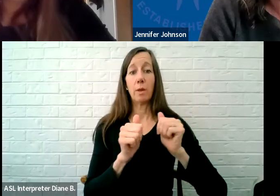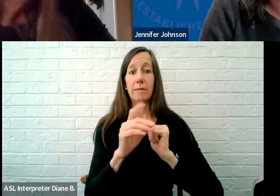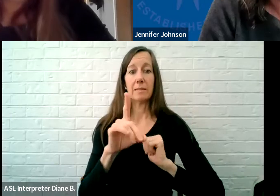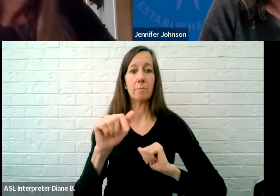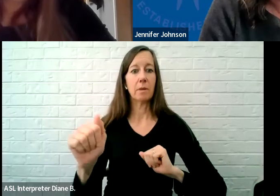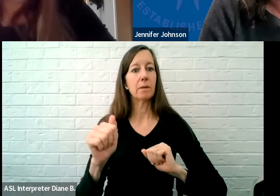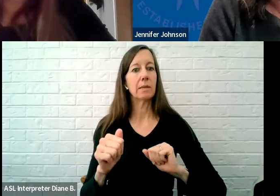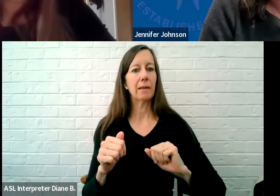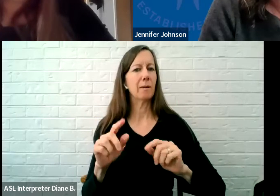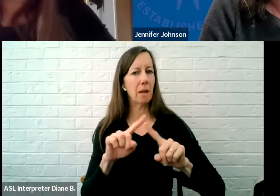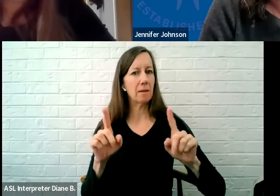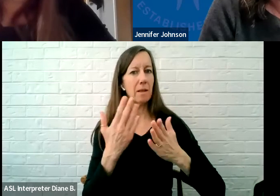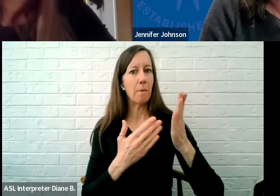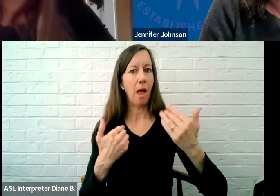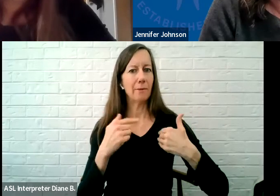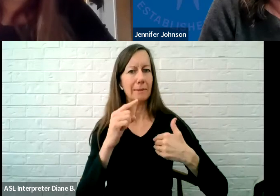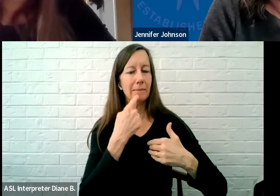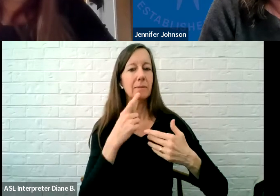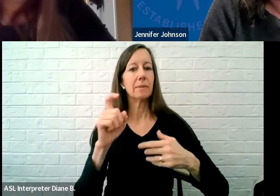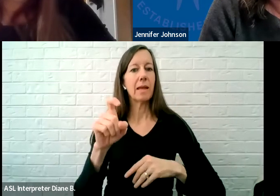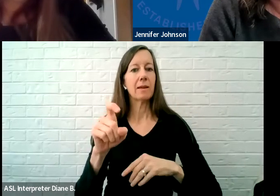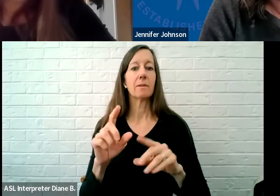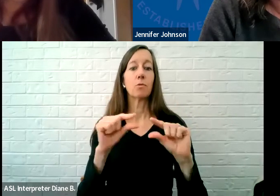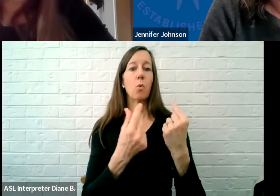needs your poems do not get the same quality of life outcomes.